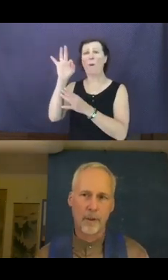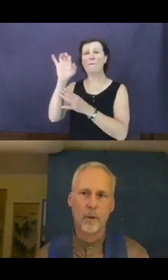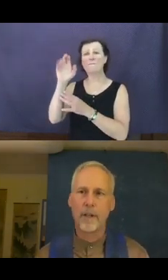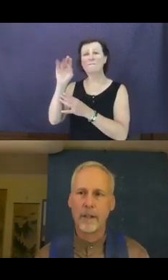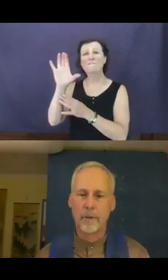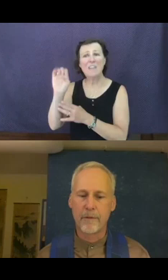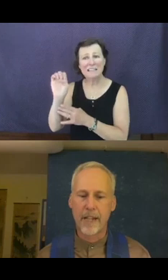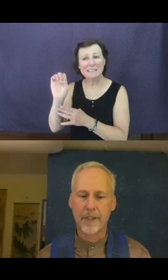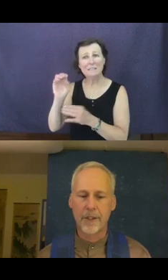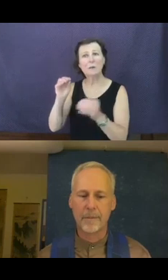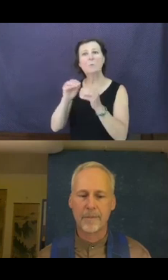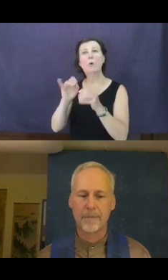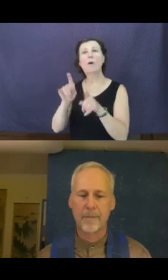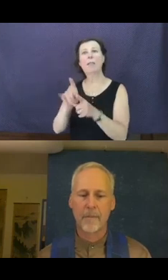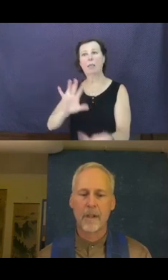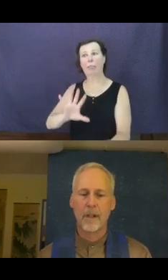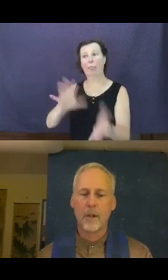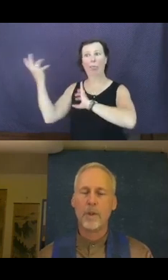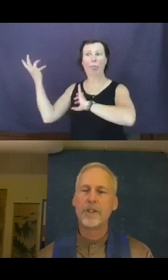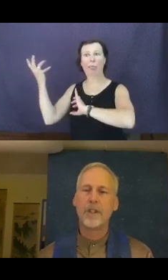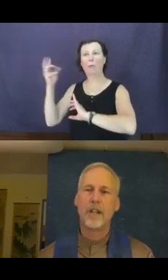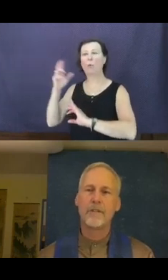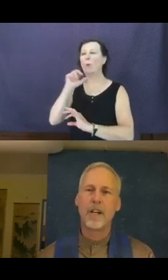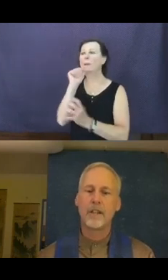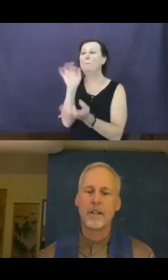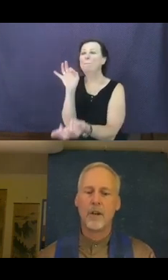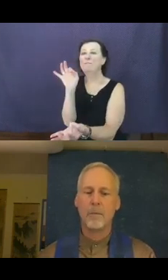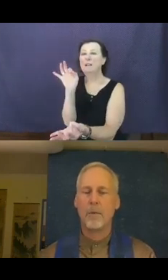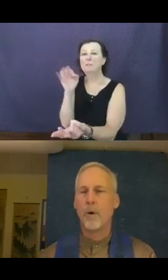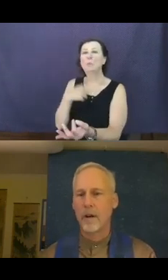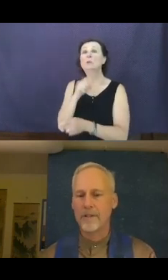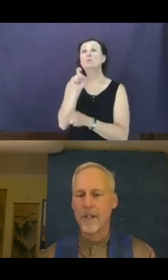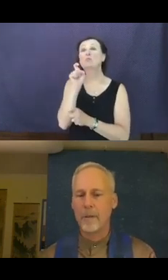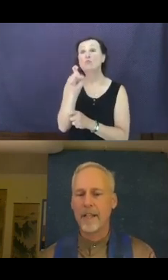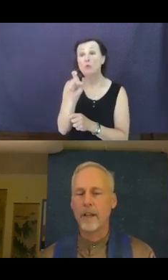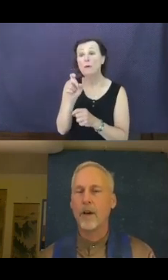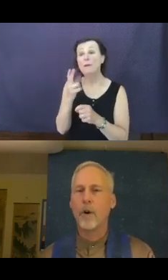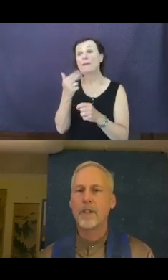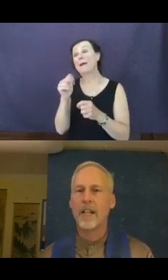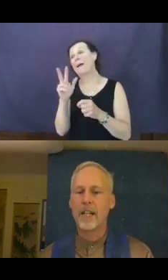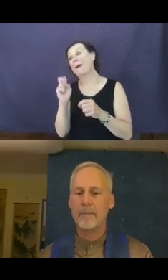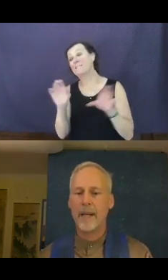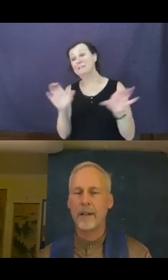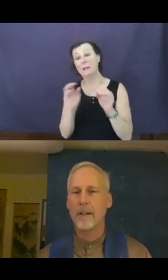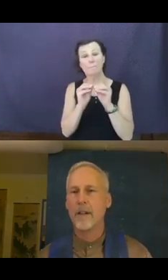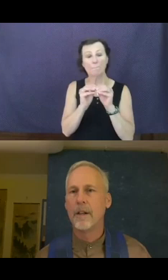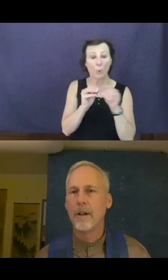Or an imperfection. We should have done more of something, or done it better, or